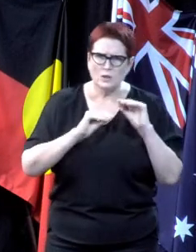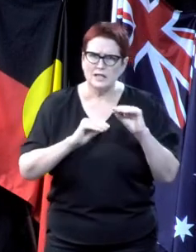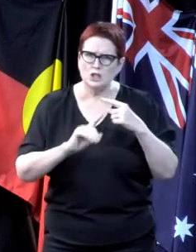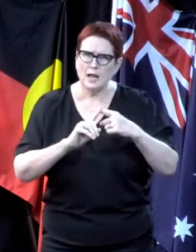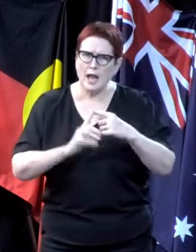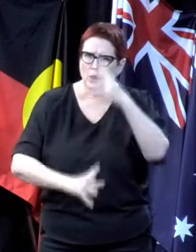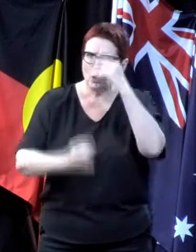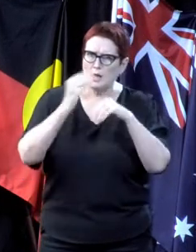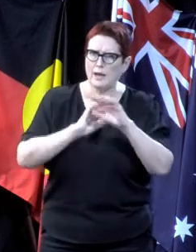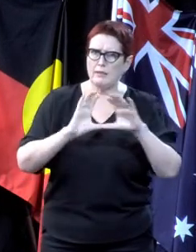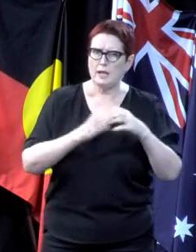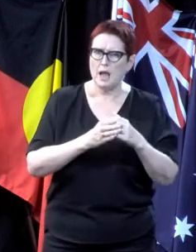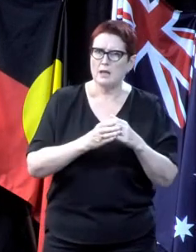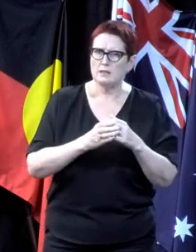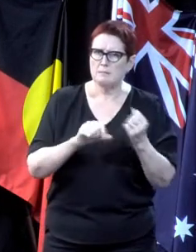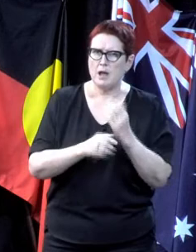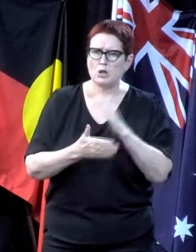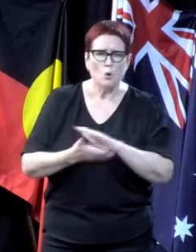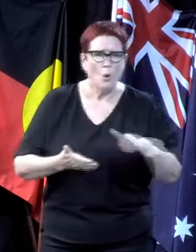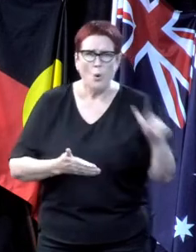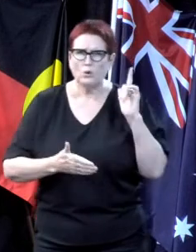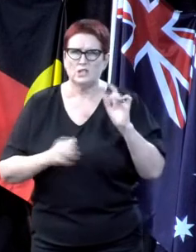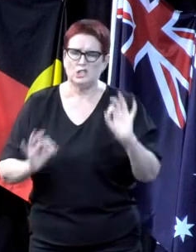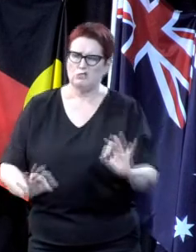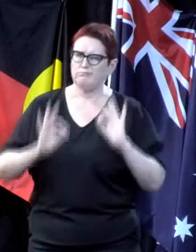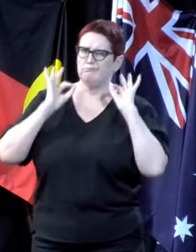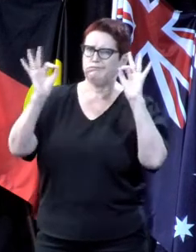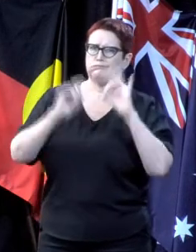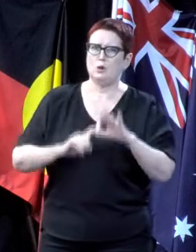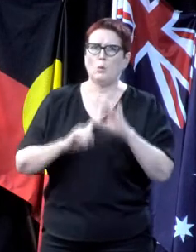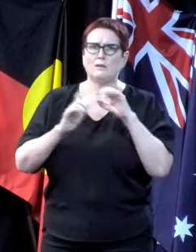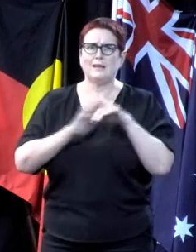teachers in the classroom that – so that we could get – maximise learning as